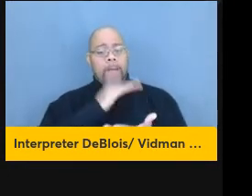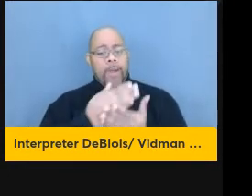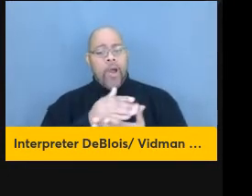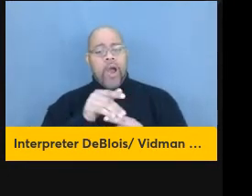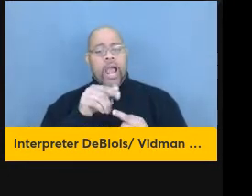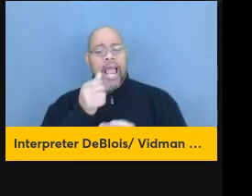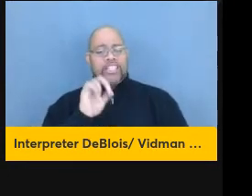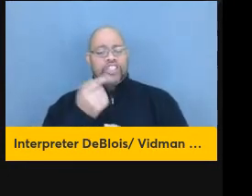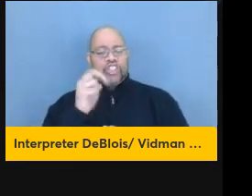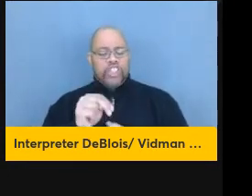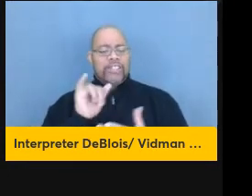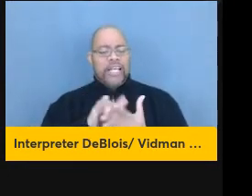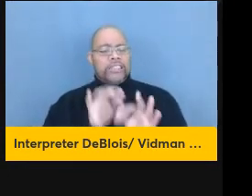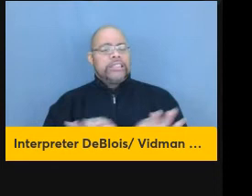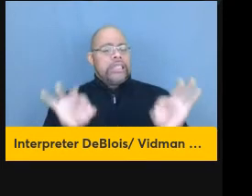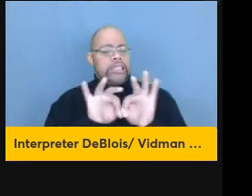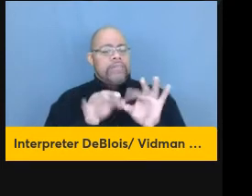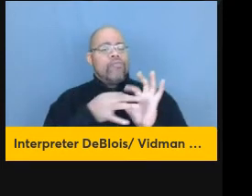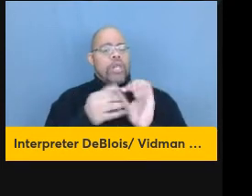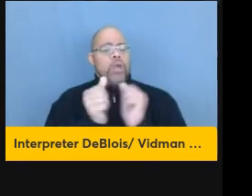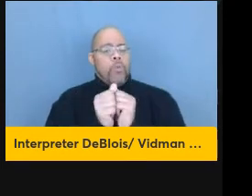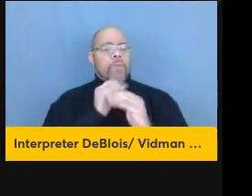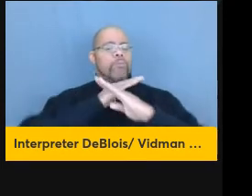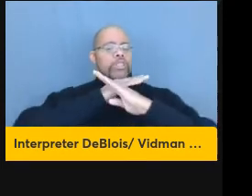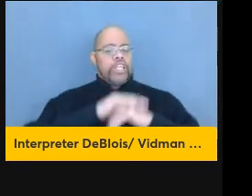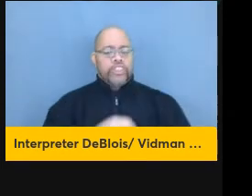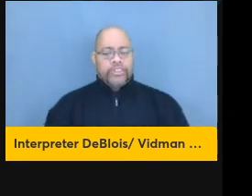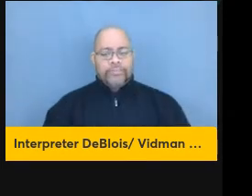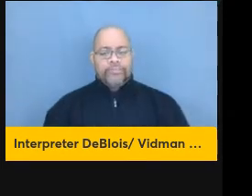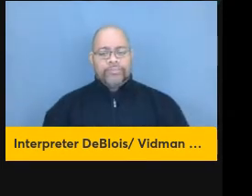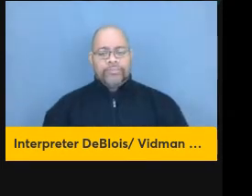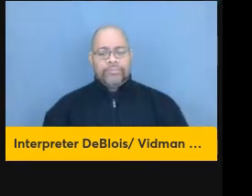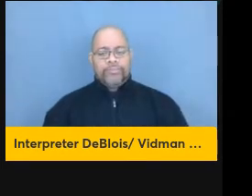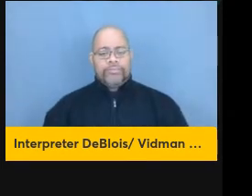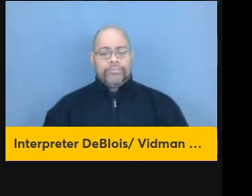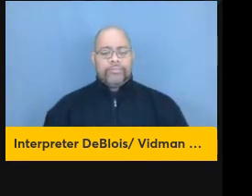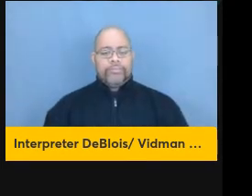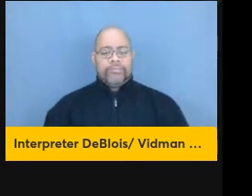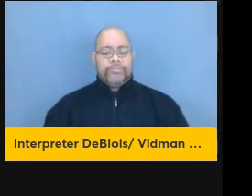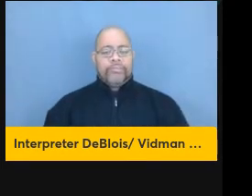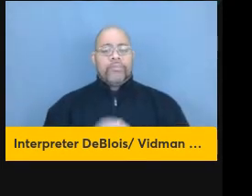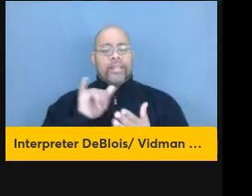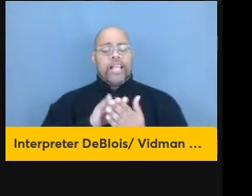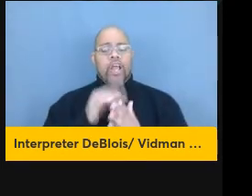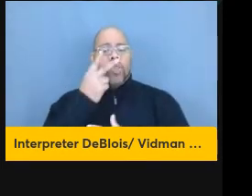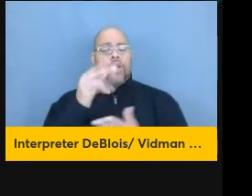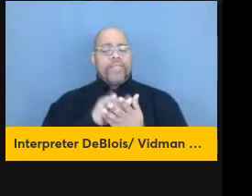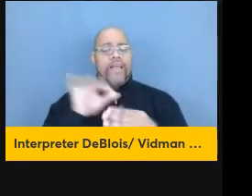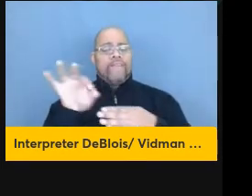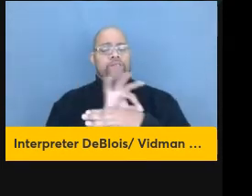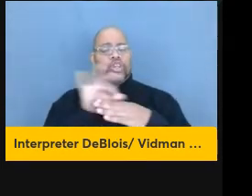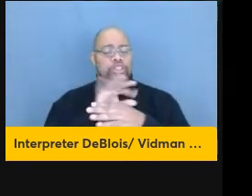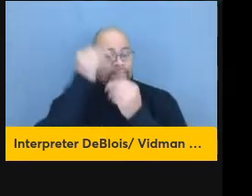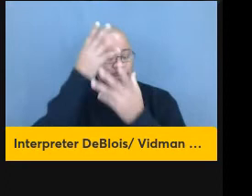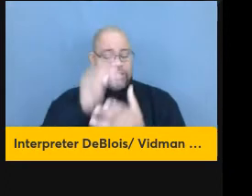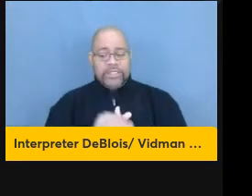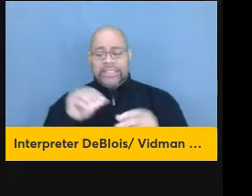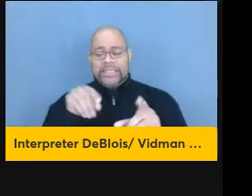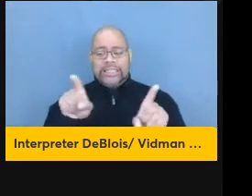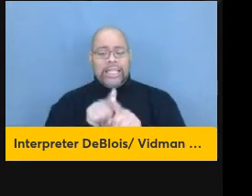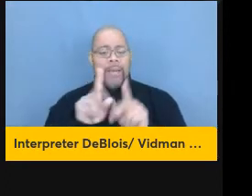were significantly associated with protection. And this is just looking at the functional data in the same kind of format.